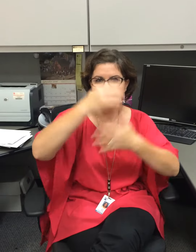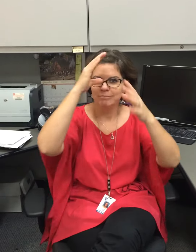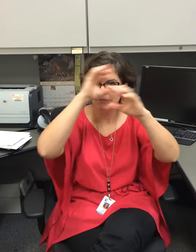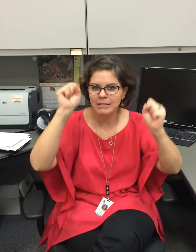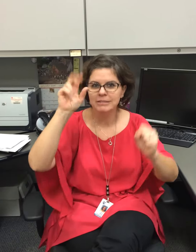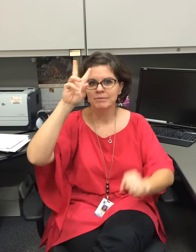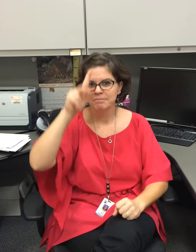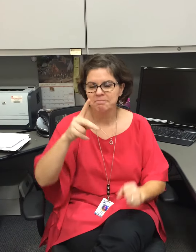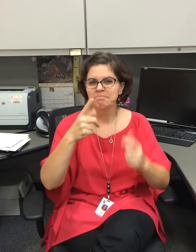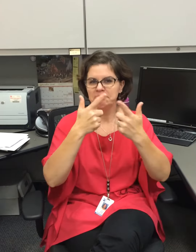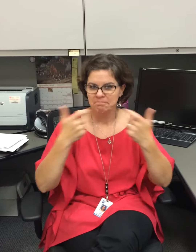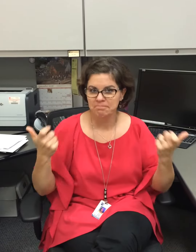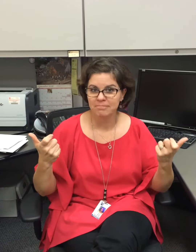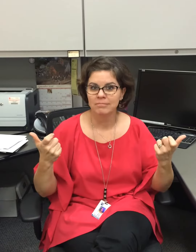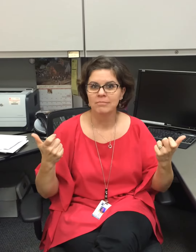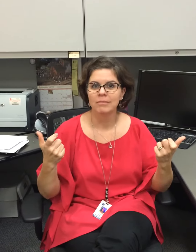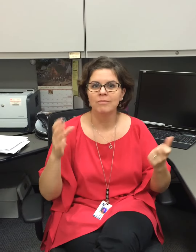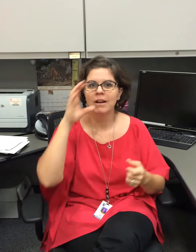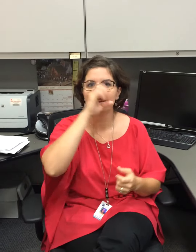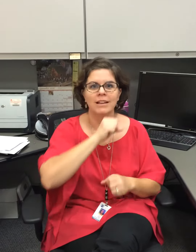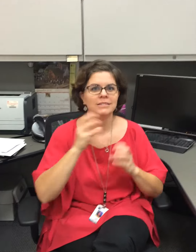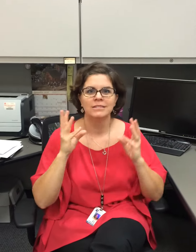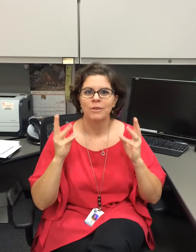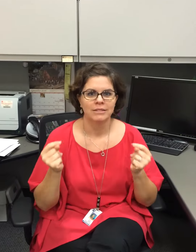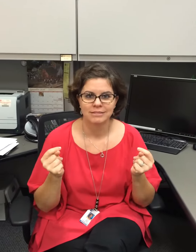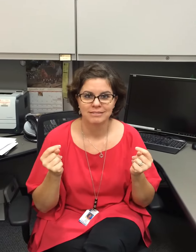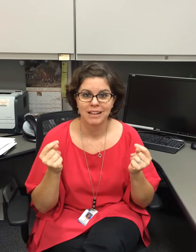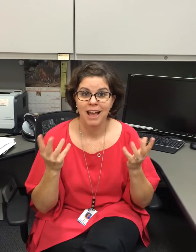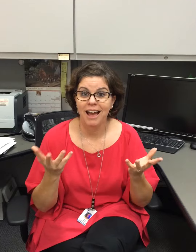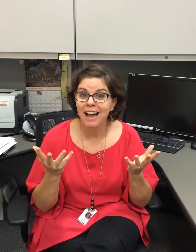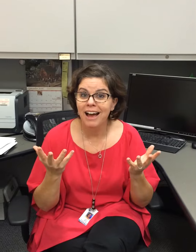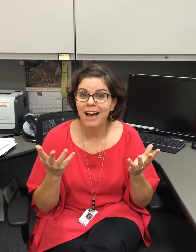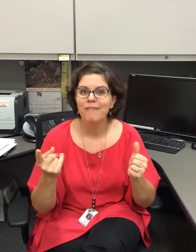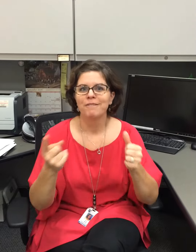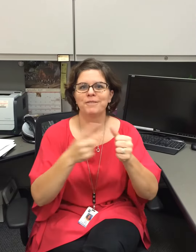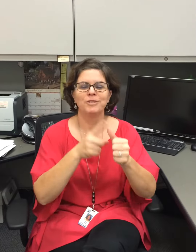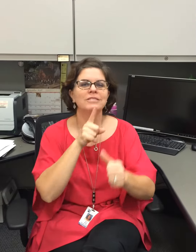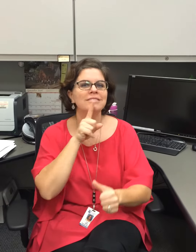for the new President, Vice President, and such. Guess what!! For the first time